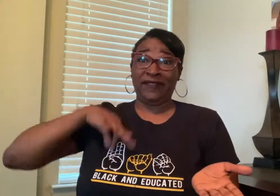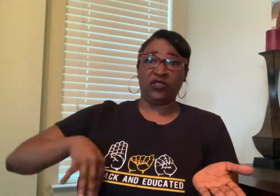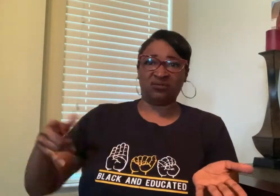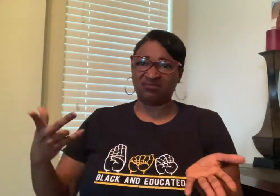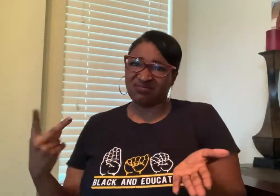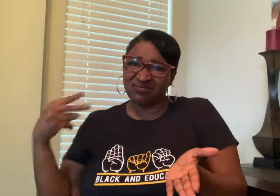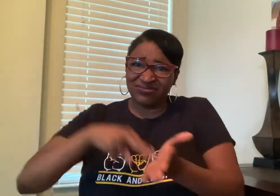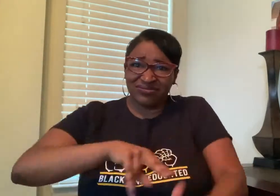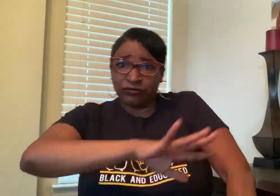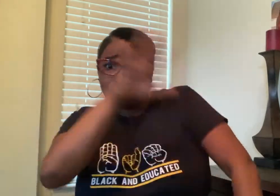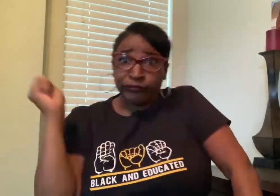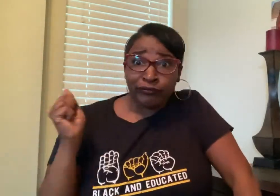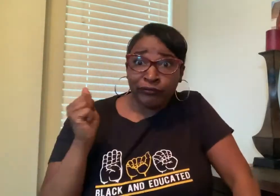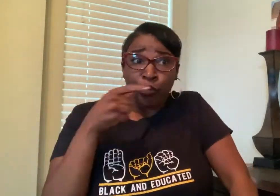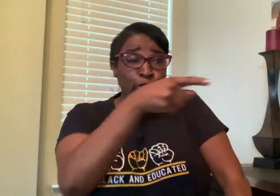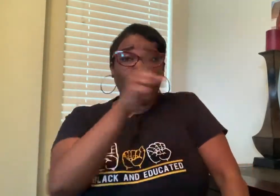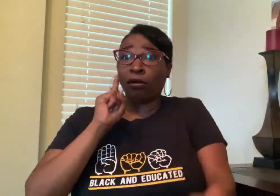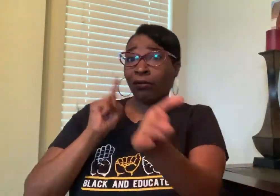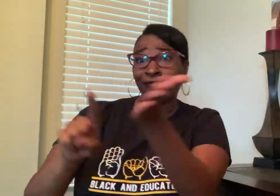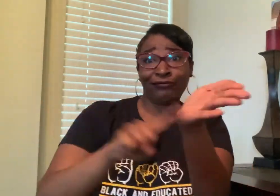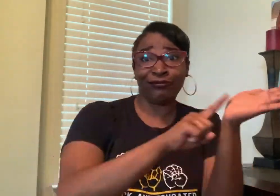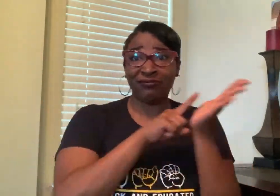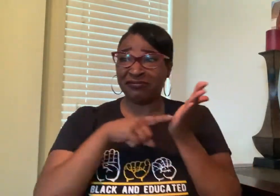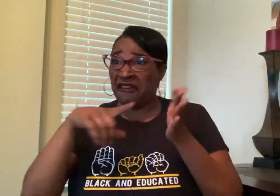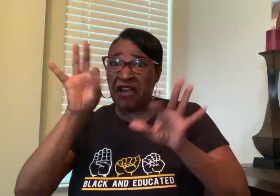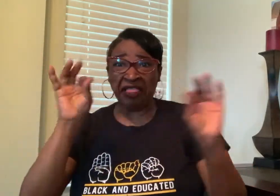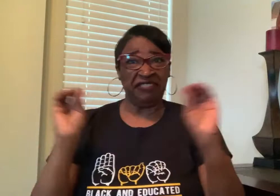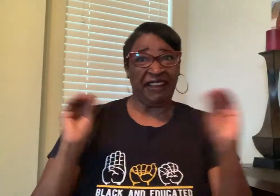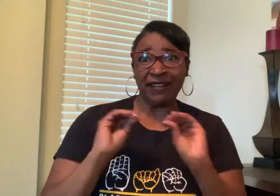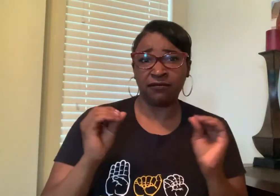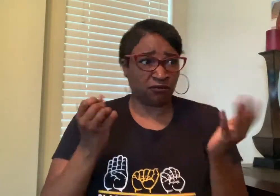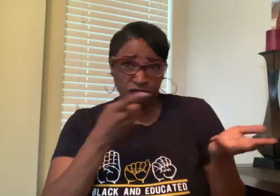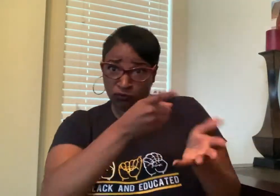She stepped in with attitude and told the officers off, “Well you’ve now looked